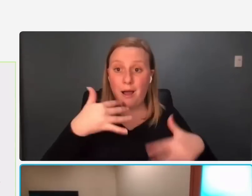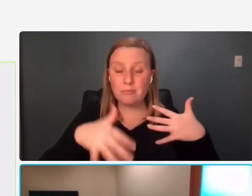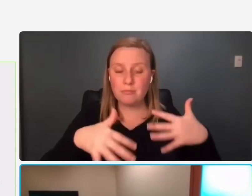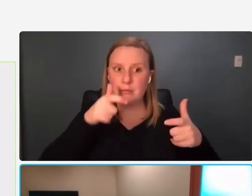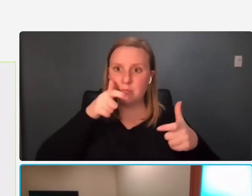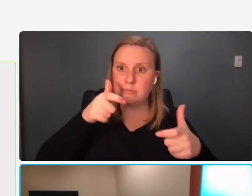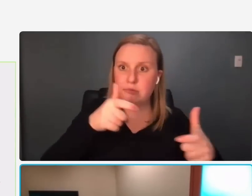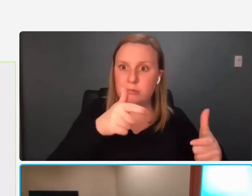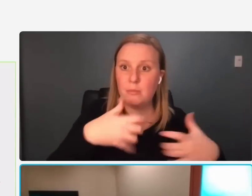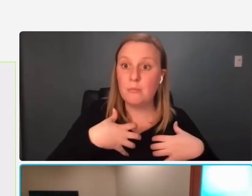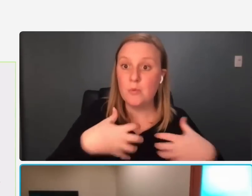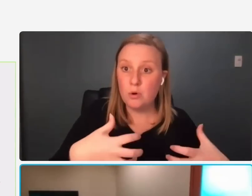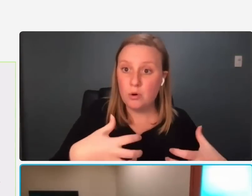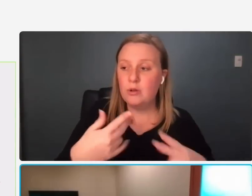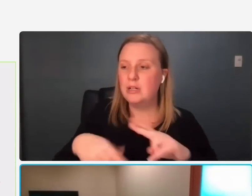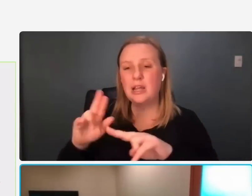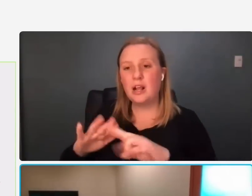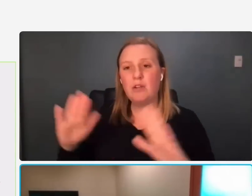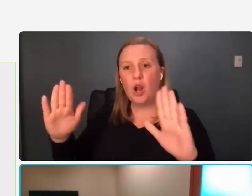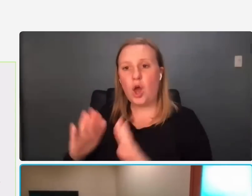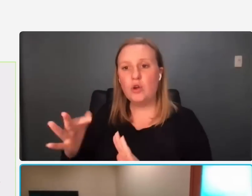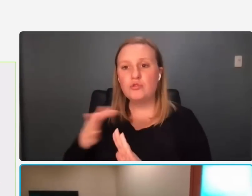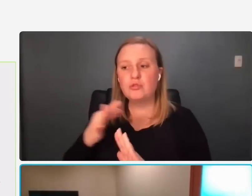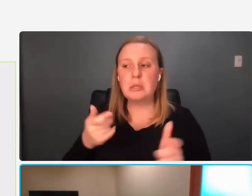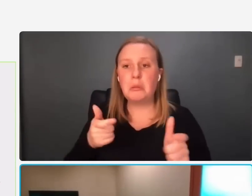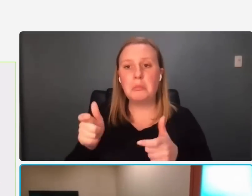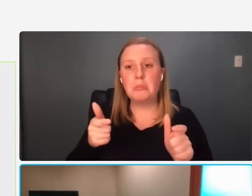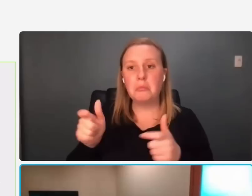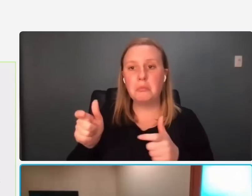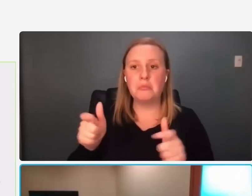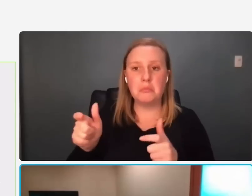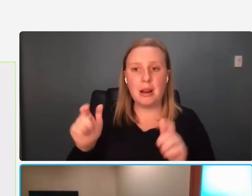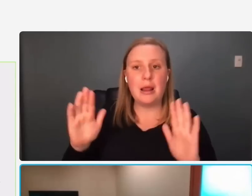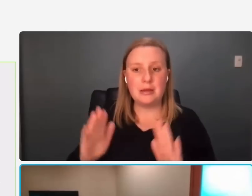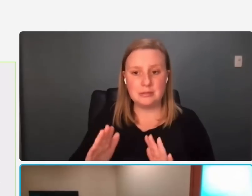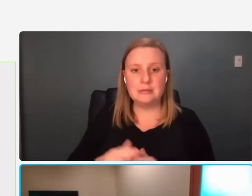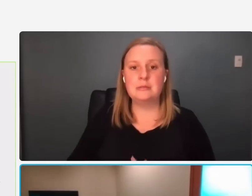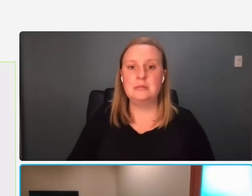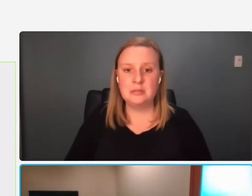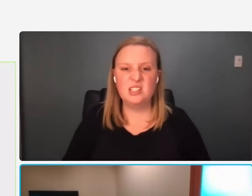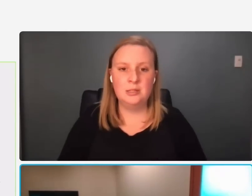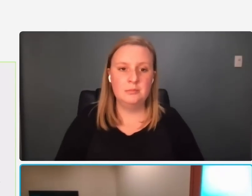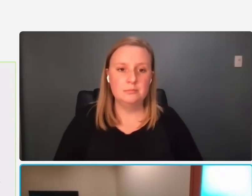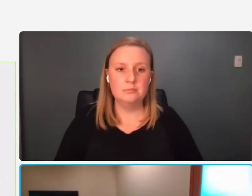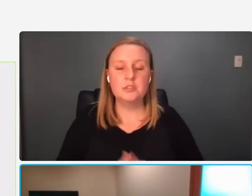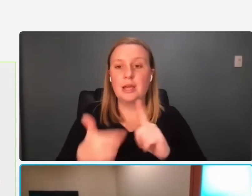what that means. So a really good example that I want to show you today is when we think about garden maintenance if